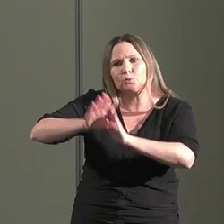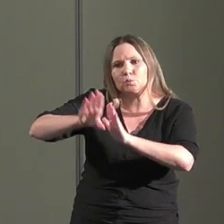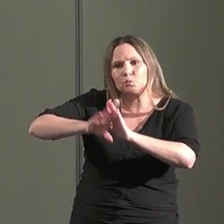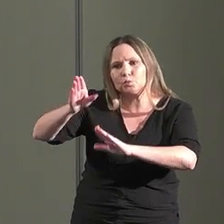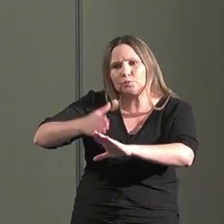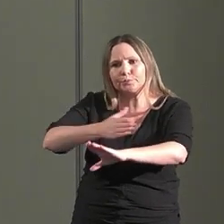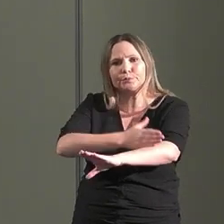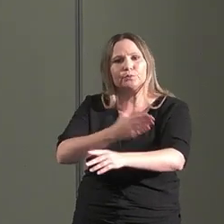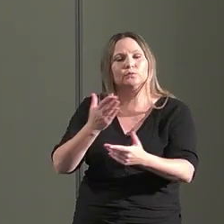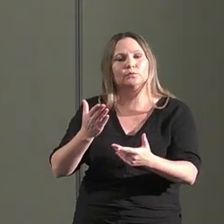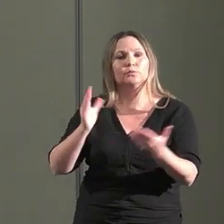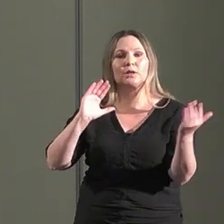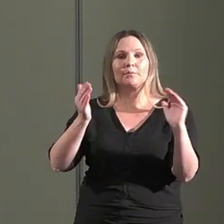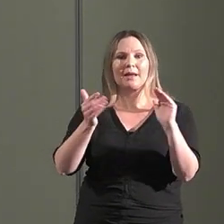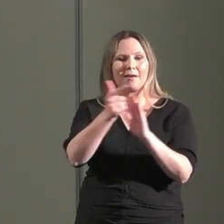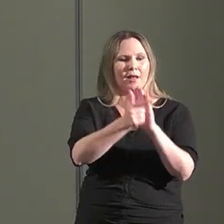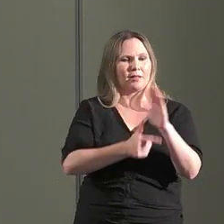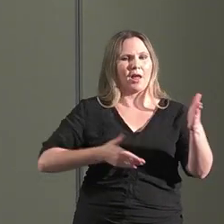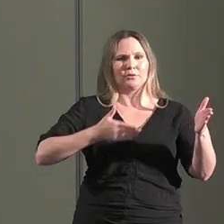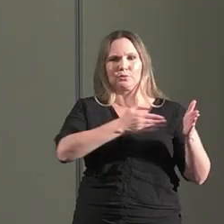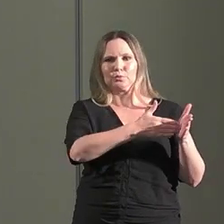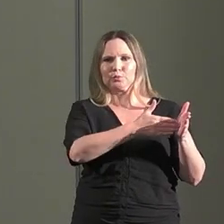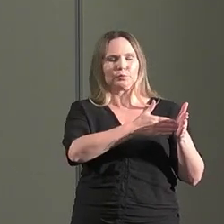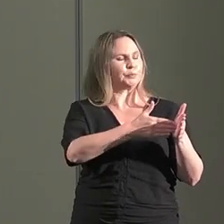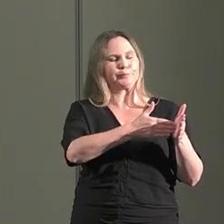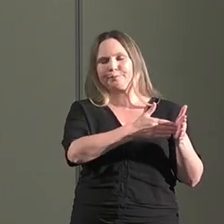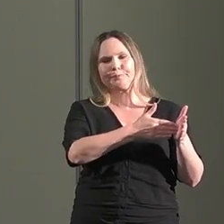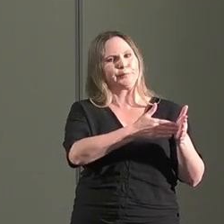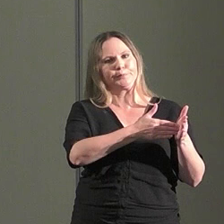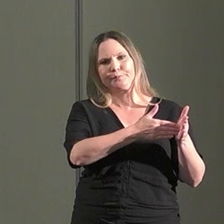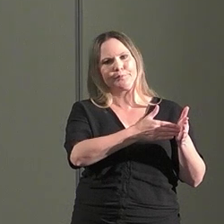In a lawsuit situation, chances are that will not happen.